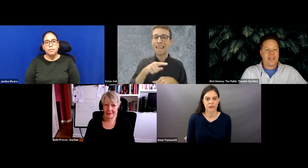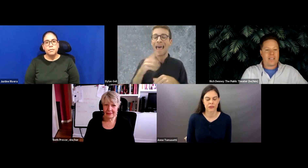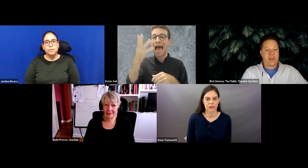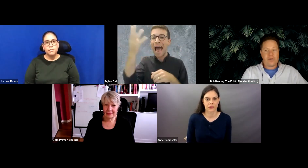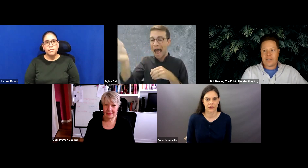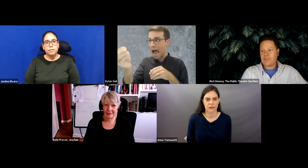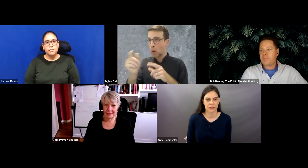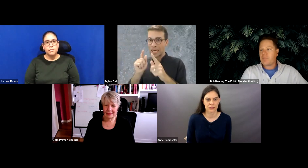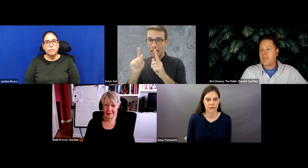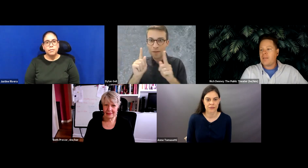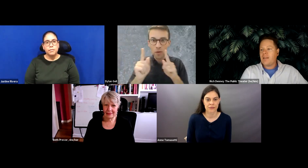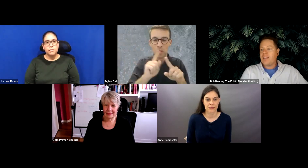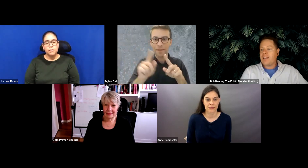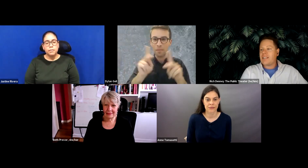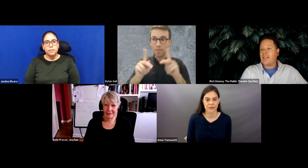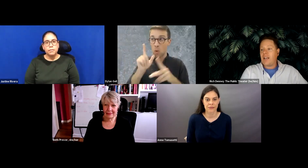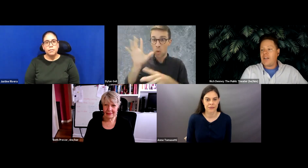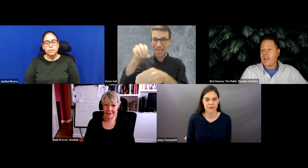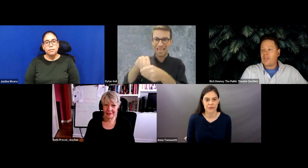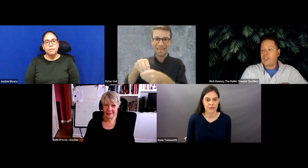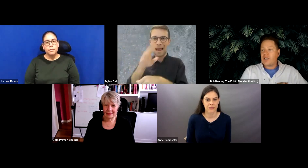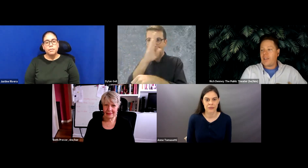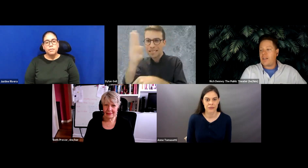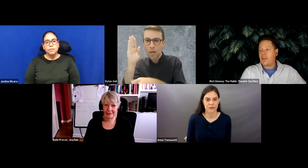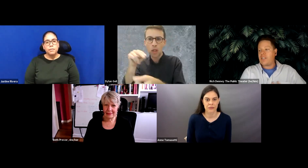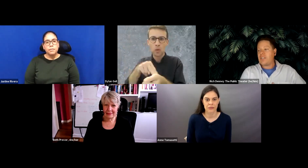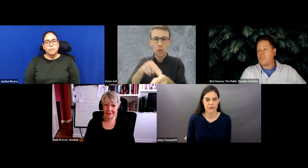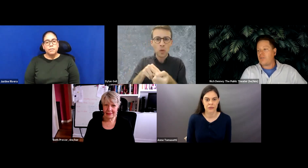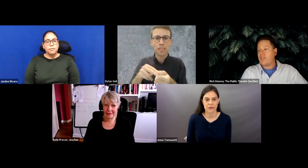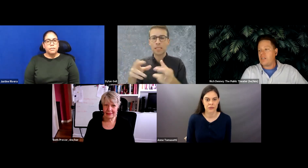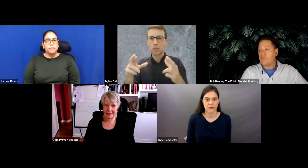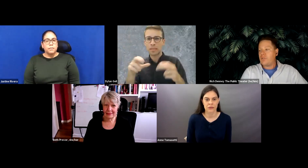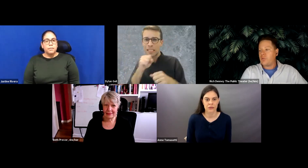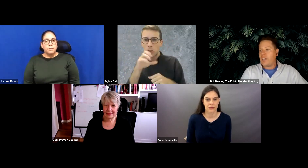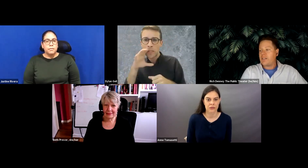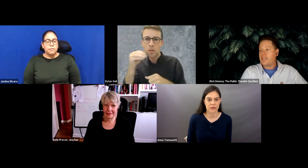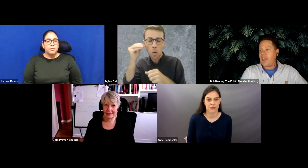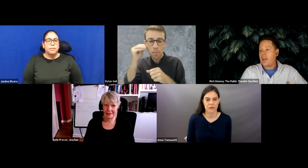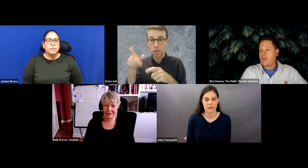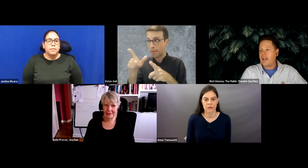COVID-19 virus. Said The Line creaters Jessica Blank and Eric Jensen, "Through these interviews, we began to see care